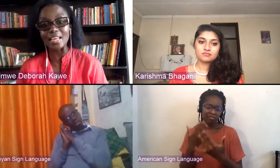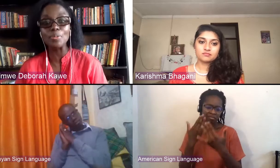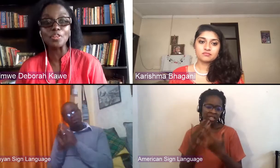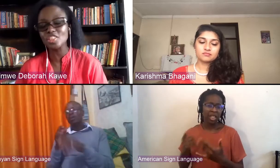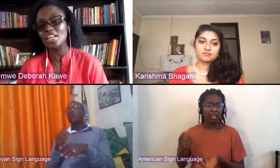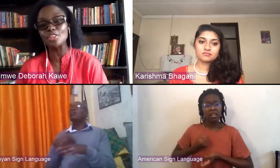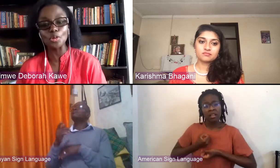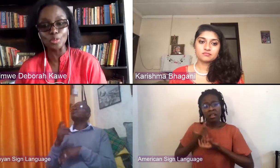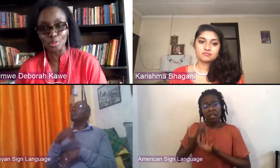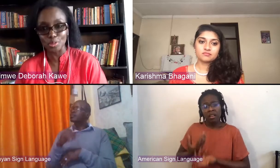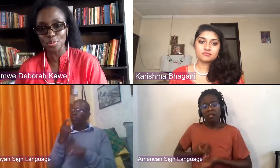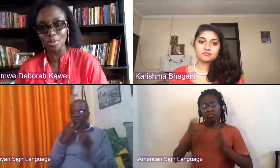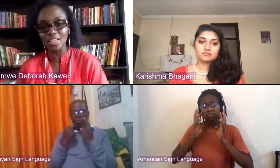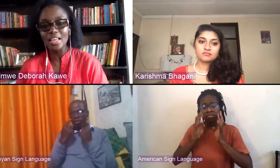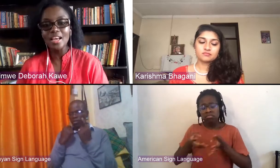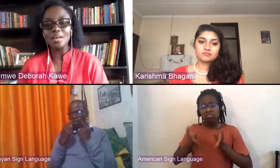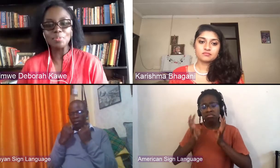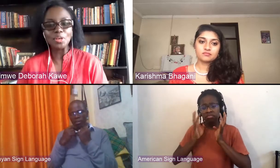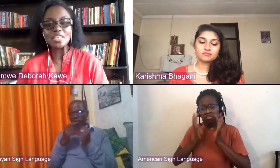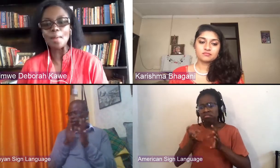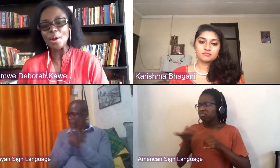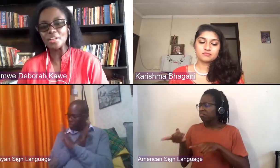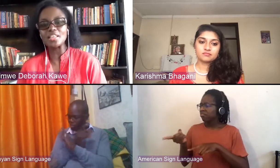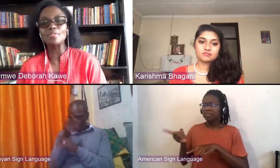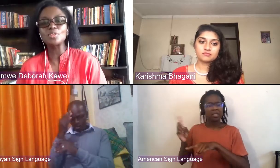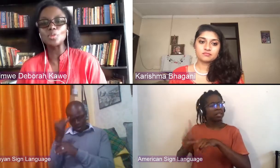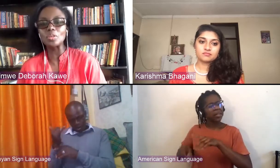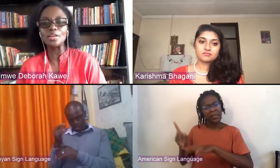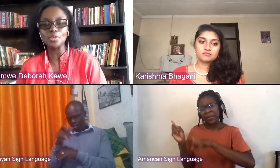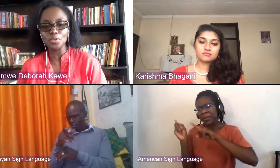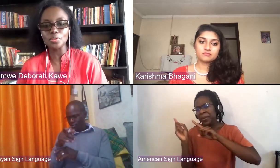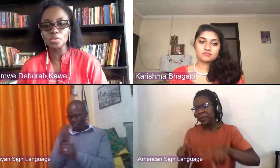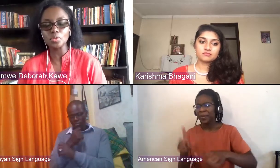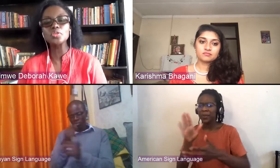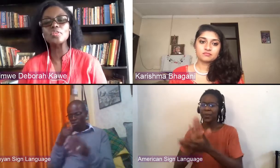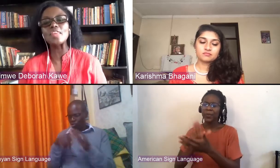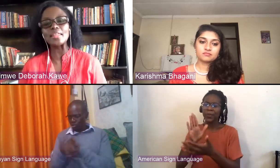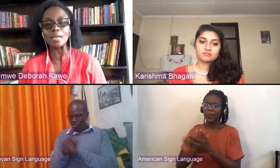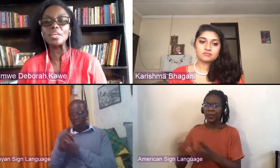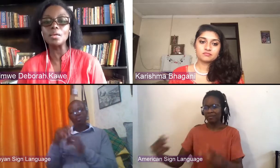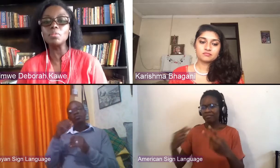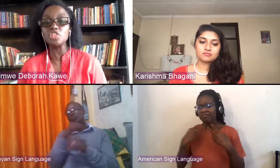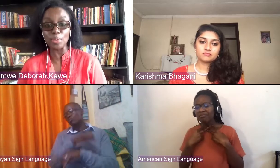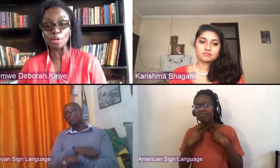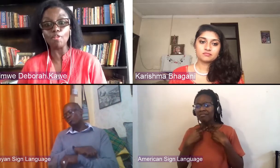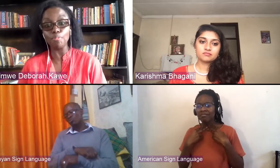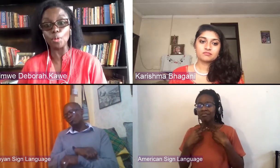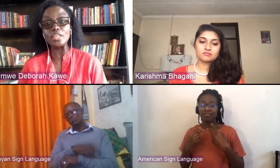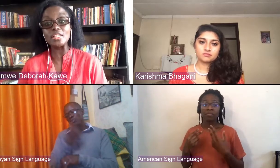because she can't go to school. And because her parents have told her don't go to school. So then that became a jumping off point